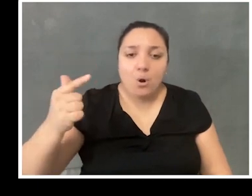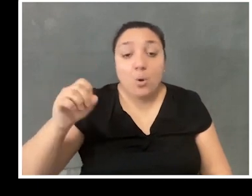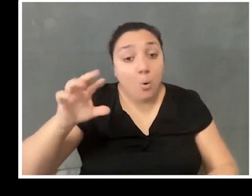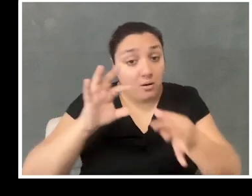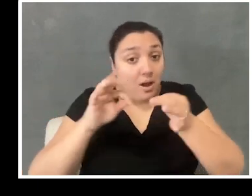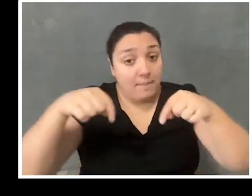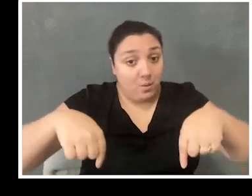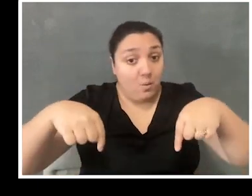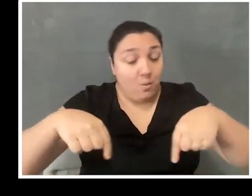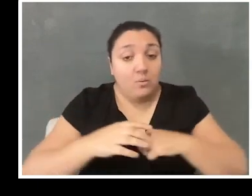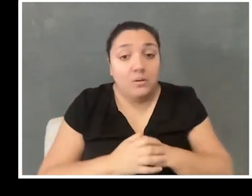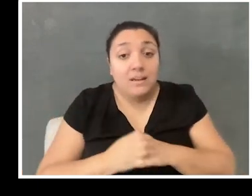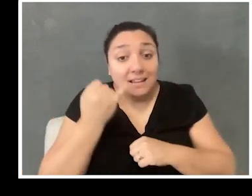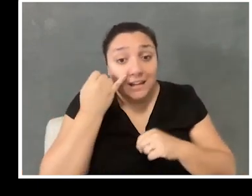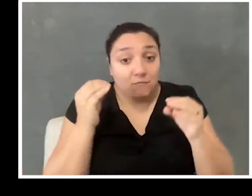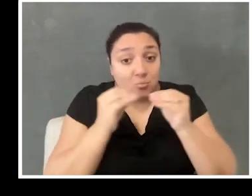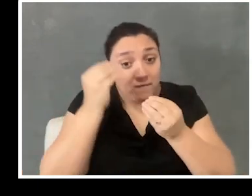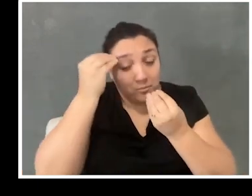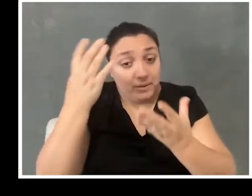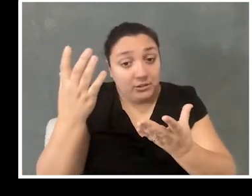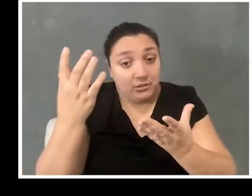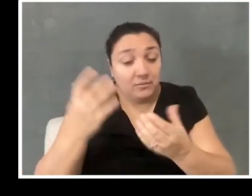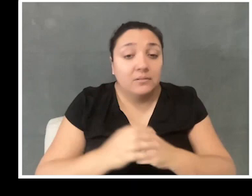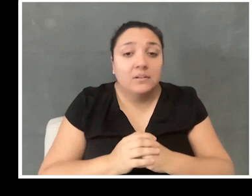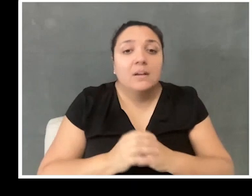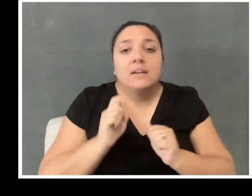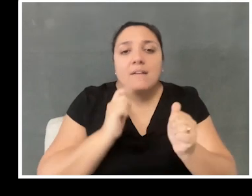or comment below. For more "Empire State of Rights,"